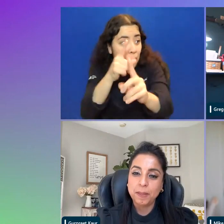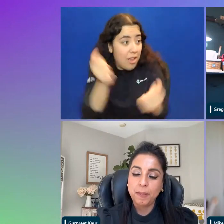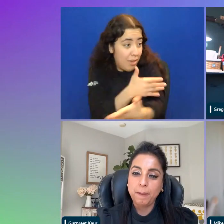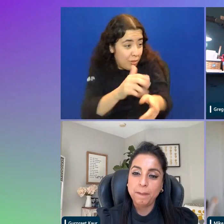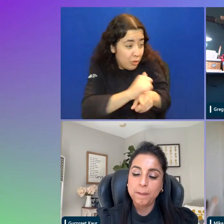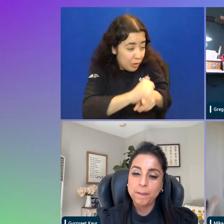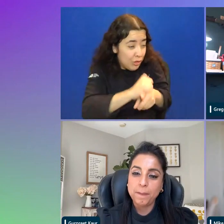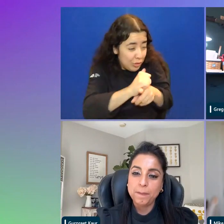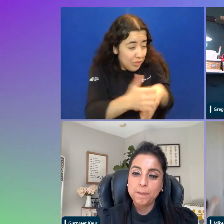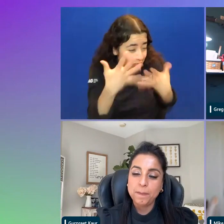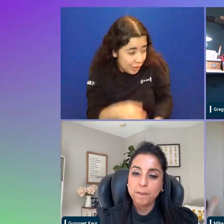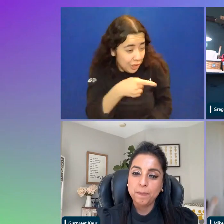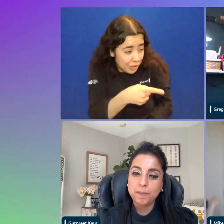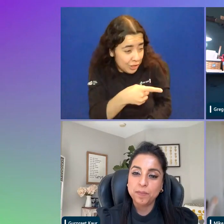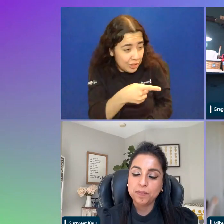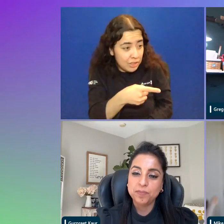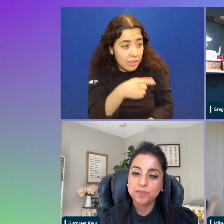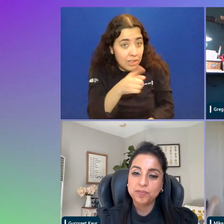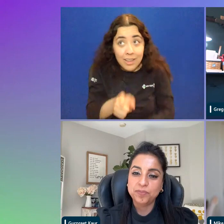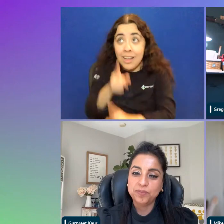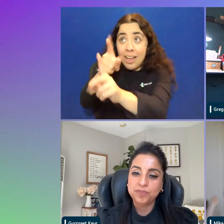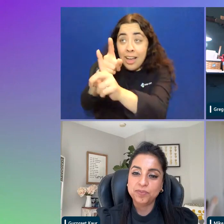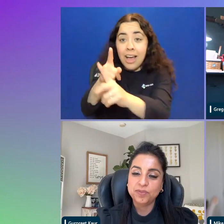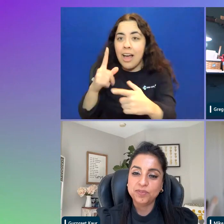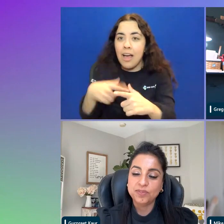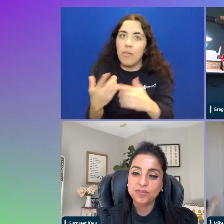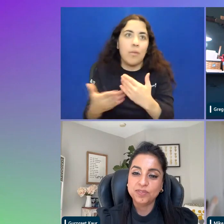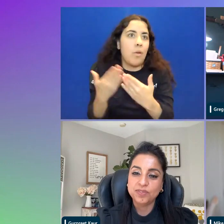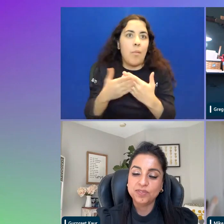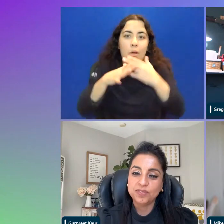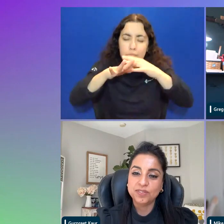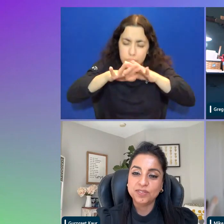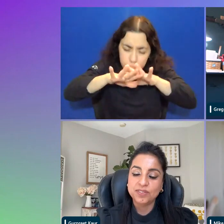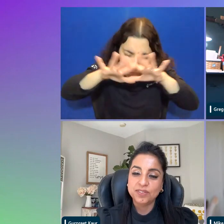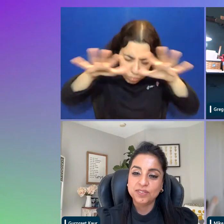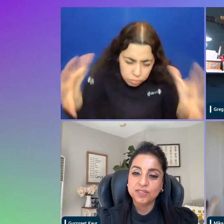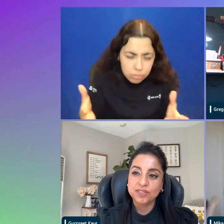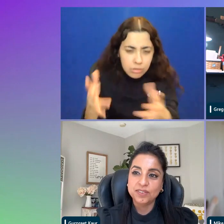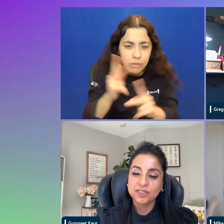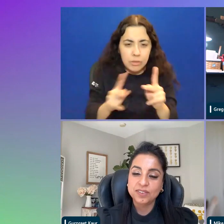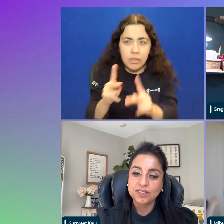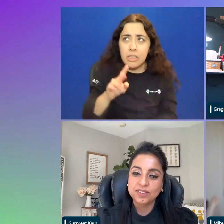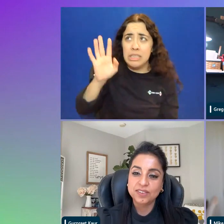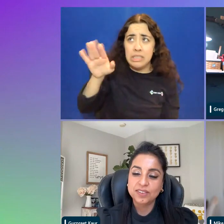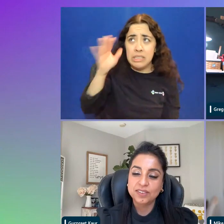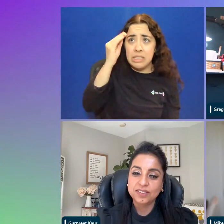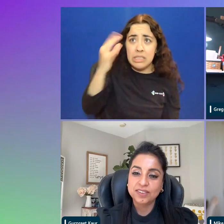and almost uniformly across the entire collection of people, they said, you know what that training was so great and I